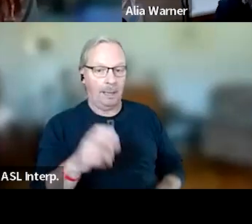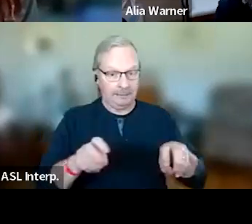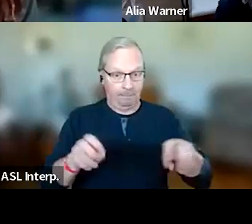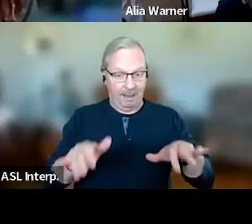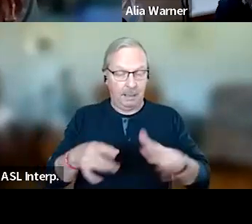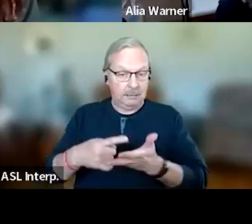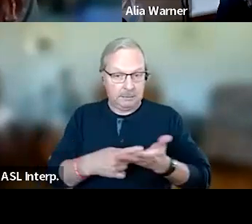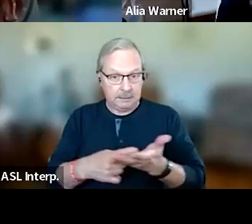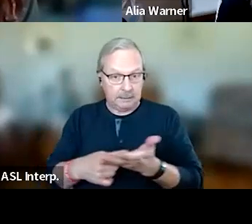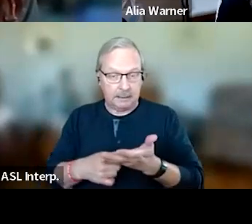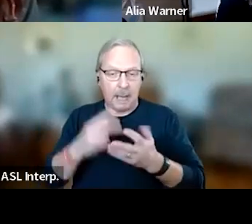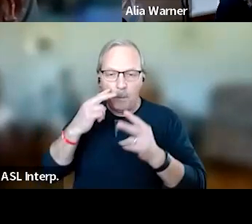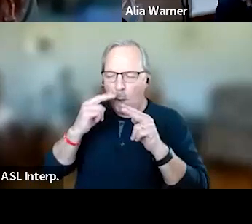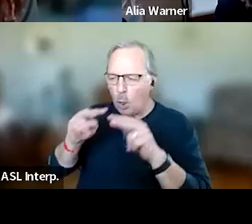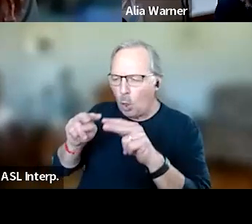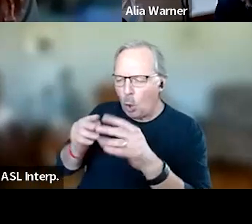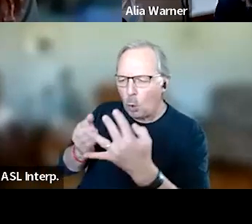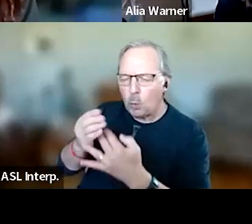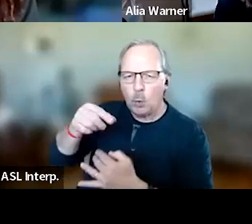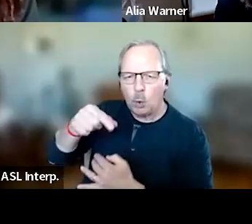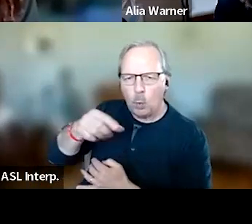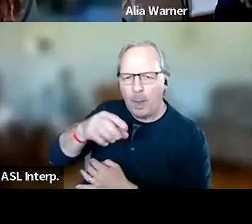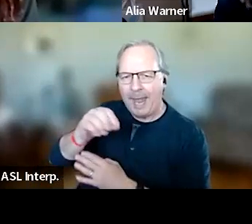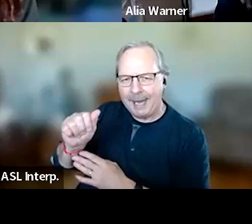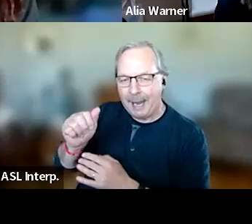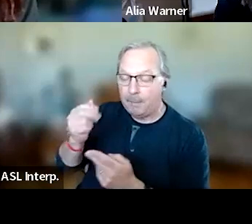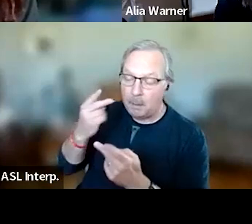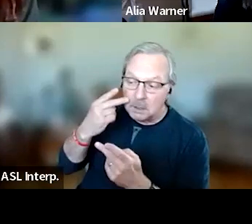I'll take a look through the Q&A and see if there are some that maybe we could get to.